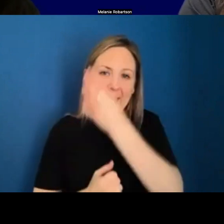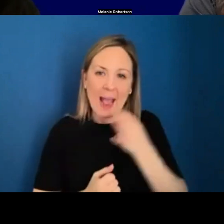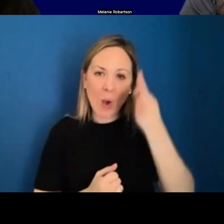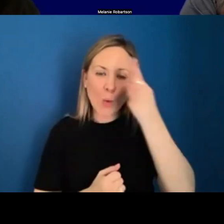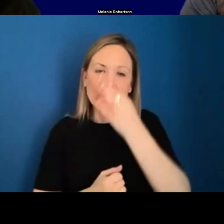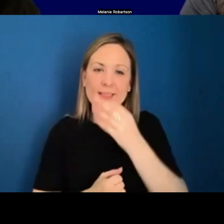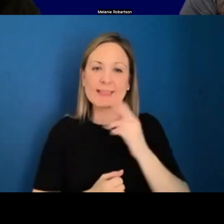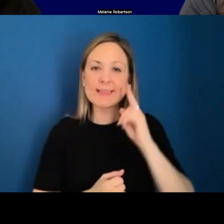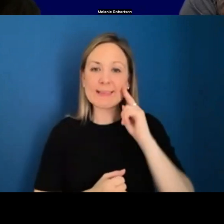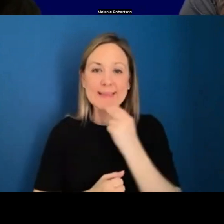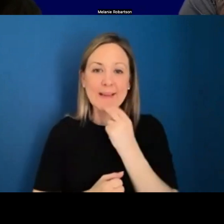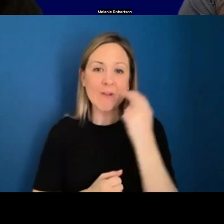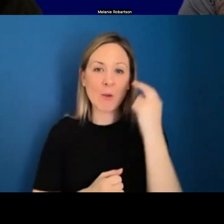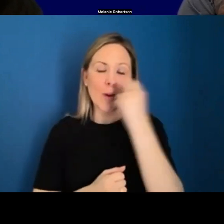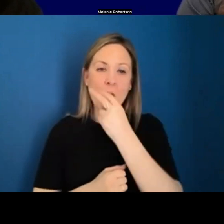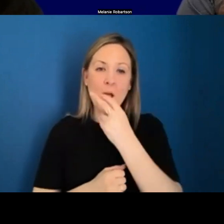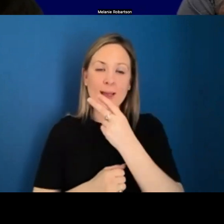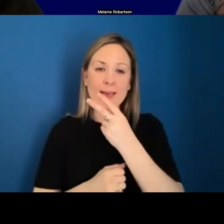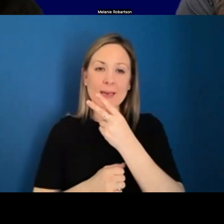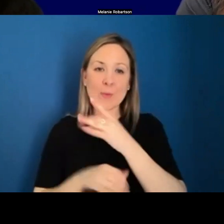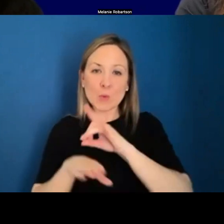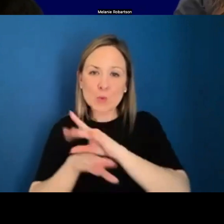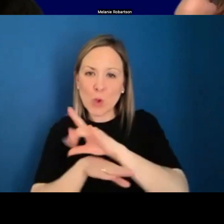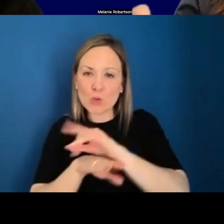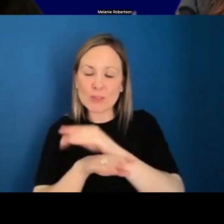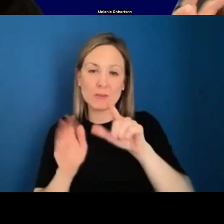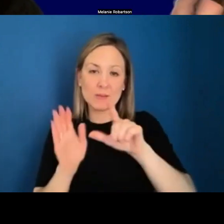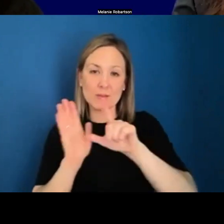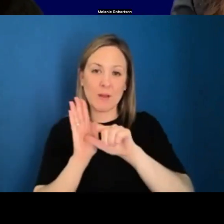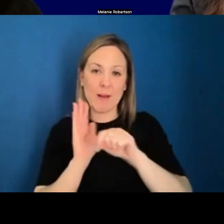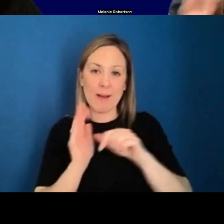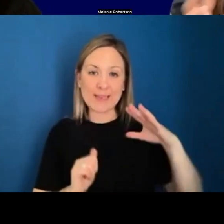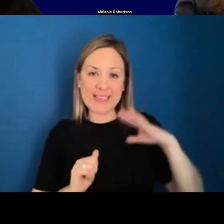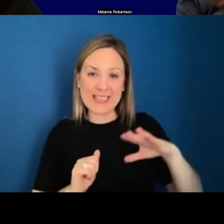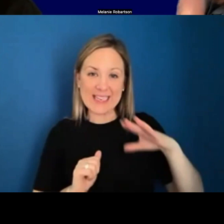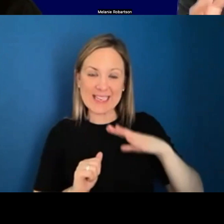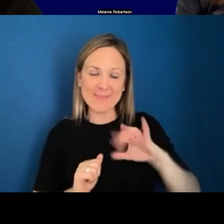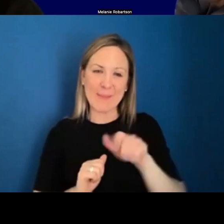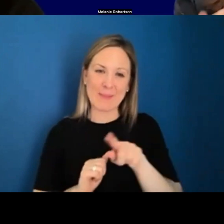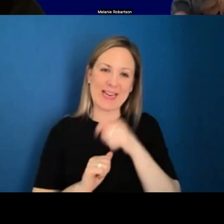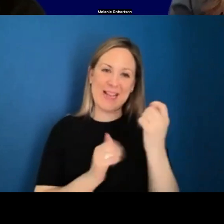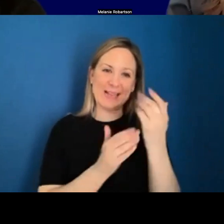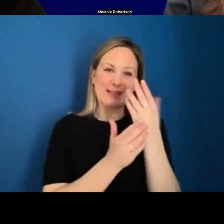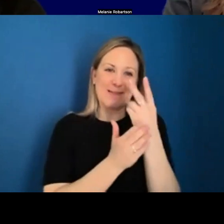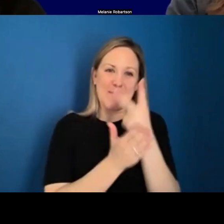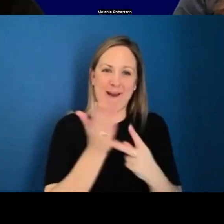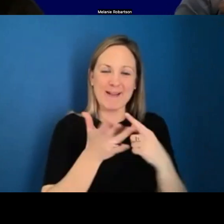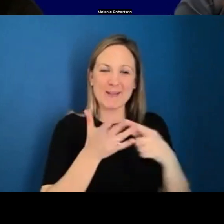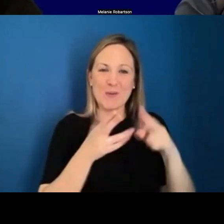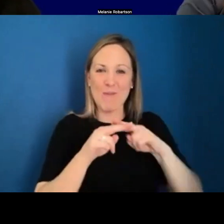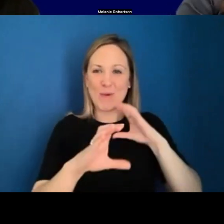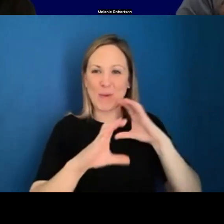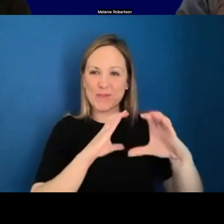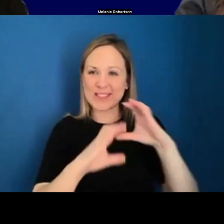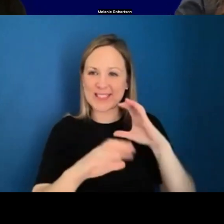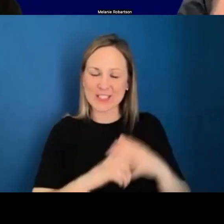time was required? I think maybe that next part of the conversation almost answers it itself.